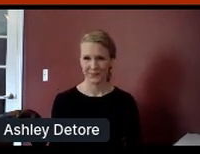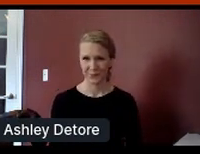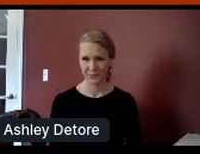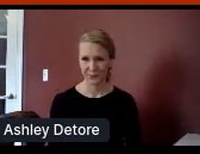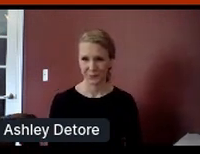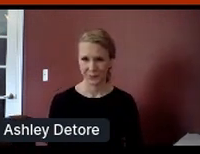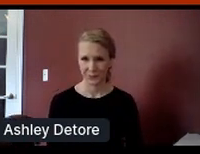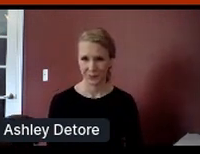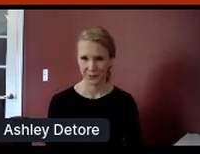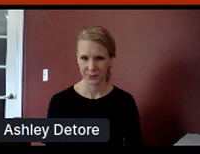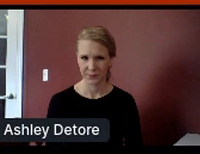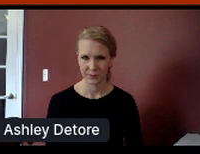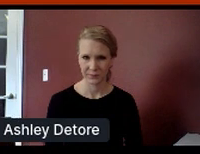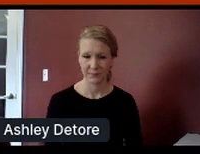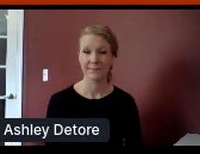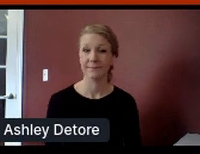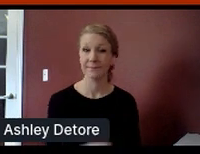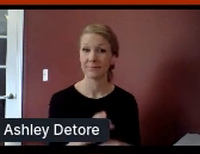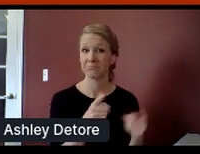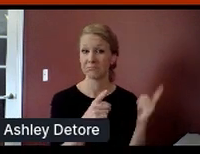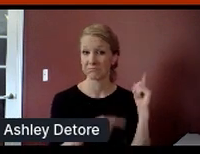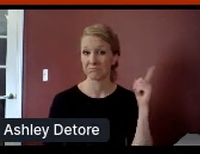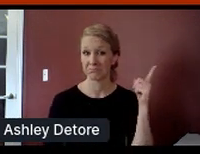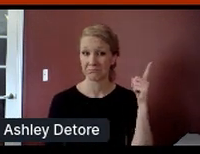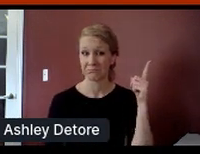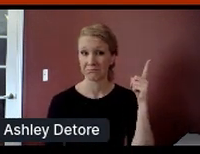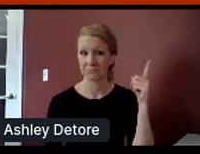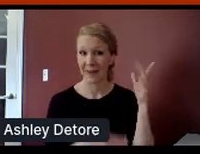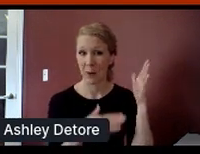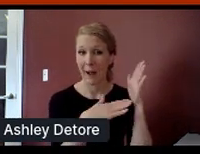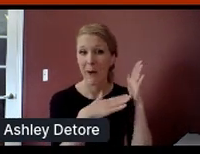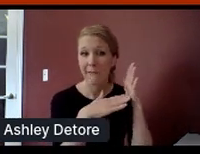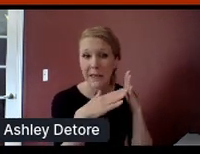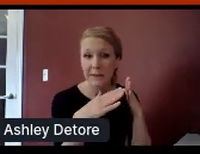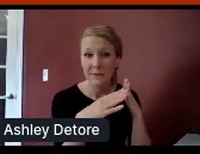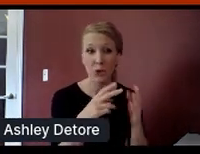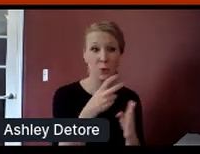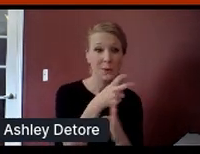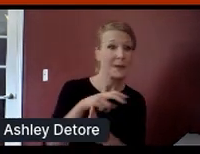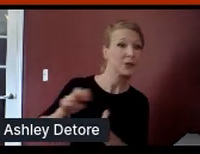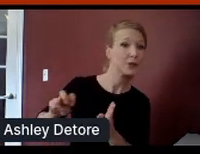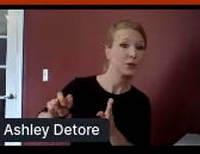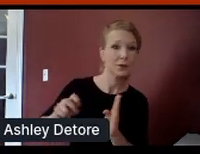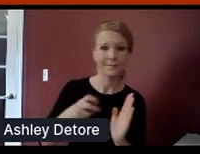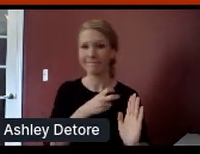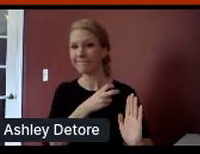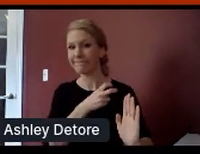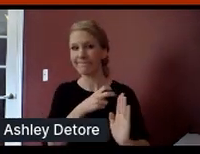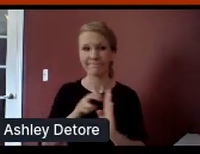How often do you code switch? And I don't know if I'll be able to see the results when